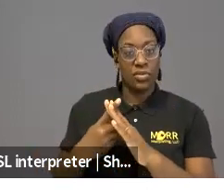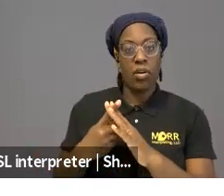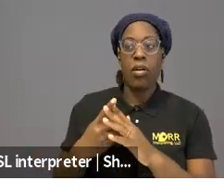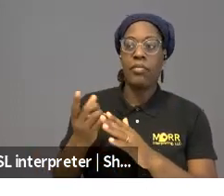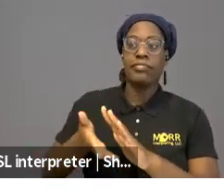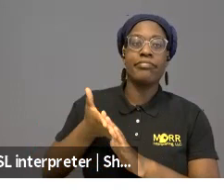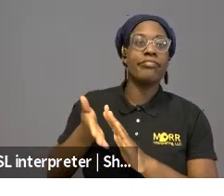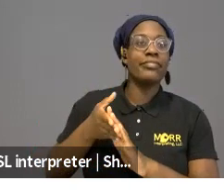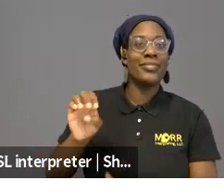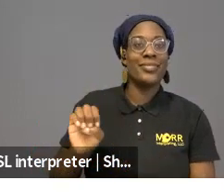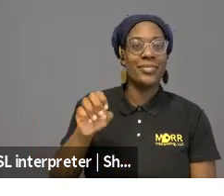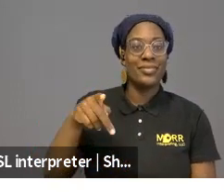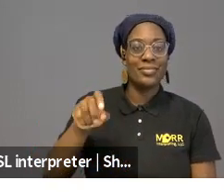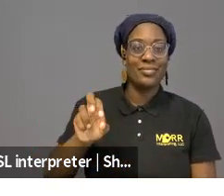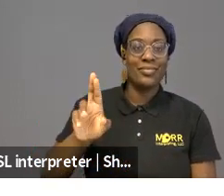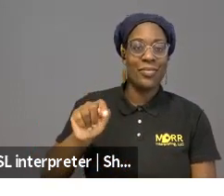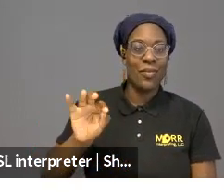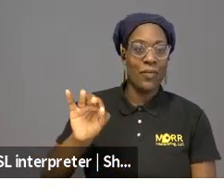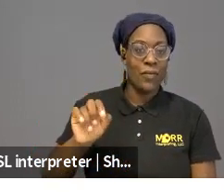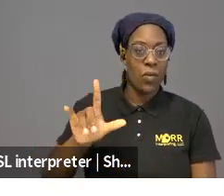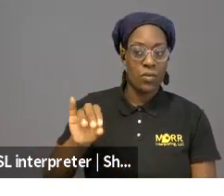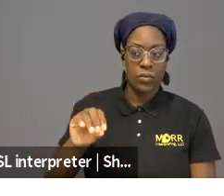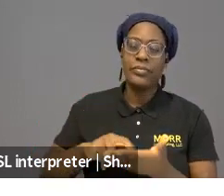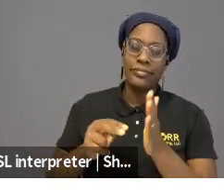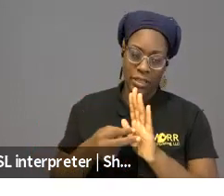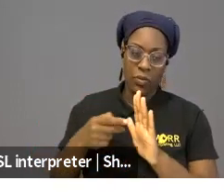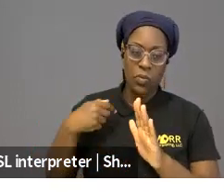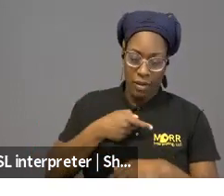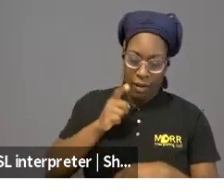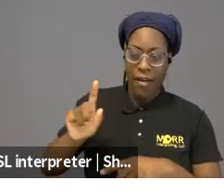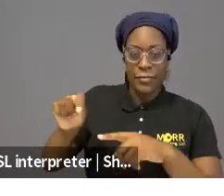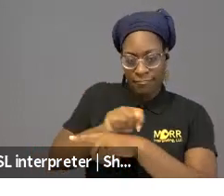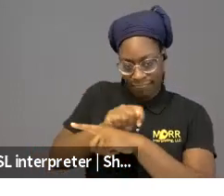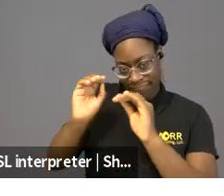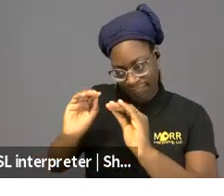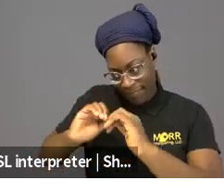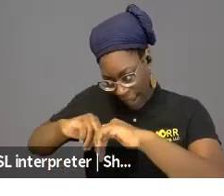We run training for faculty with stipends for adding an ePortfolio element to their course.